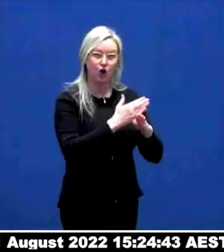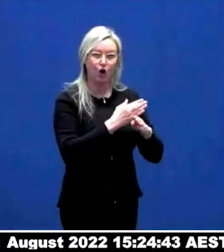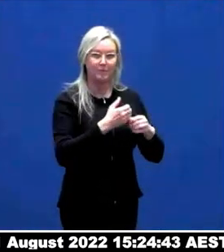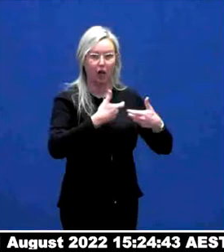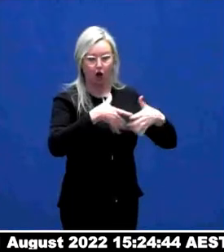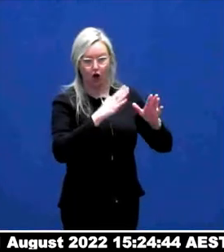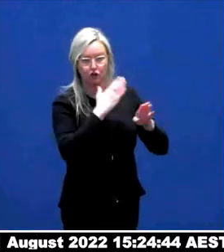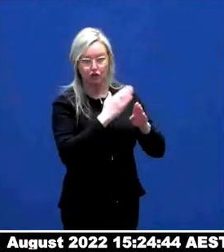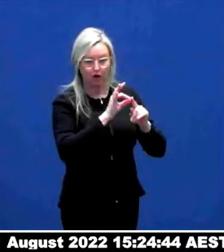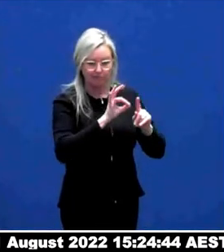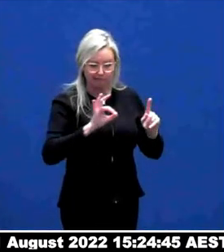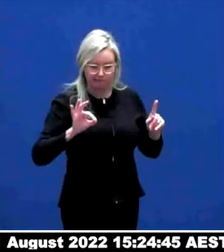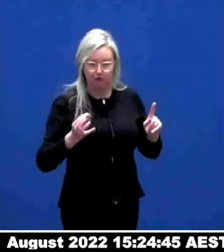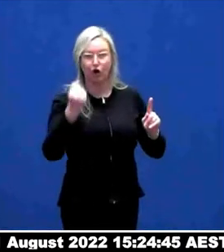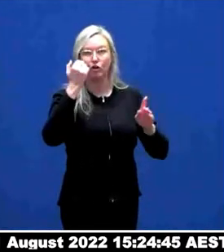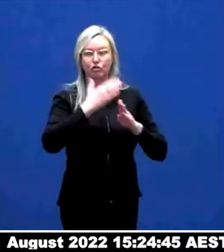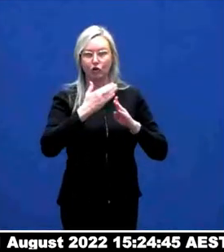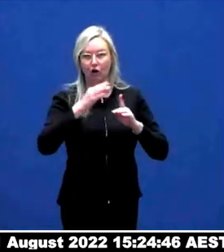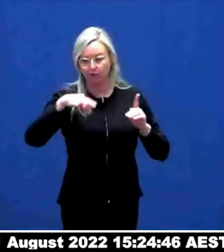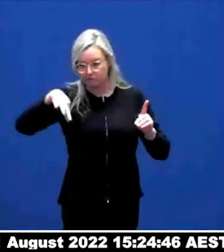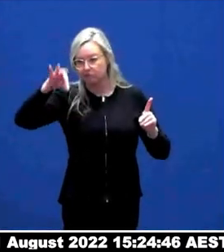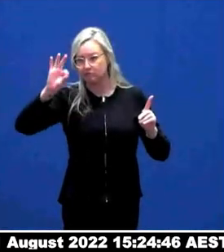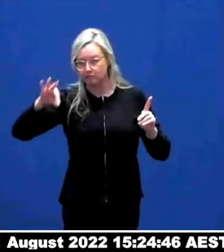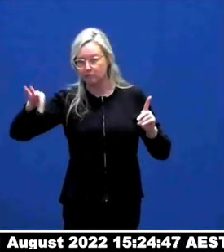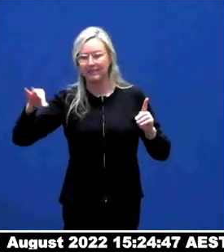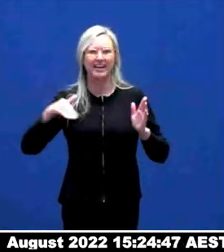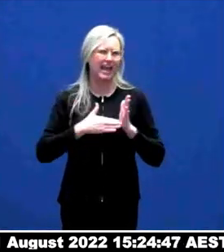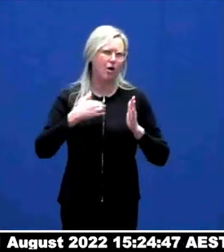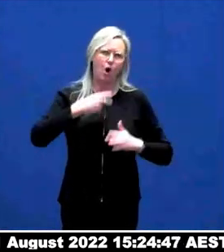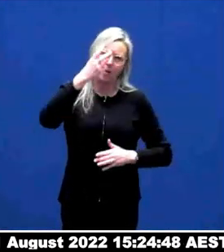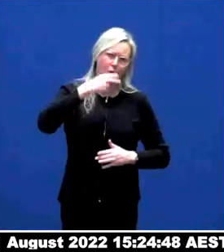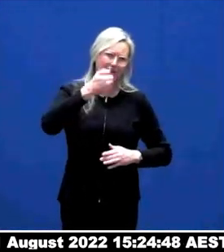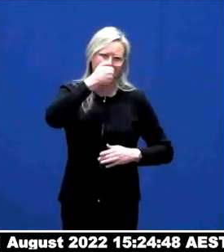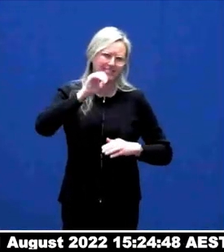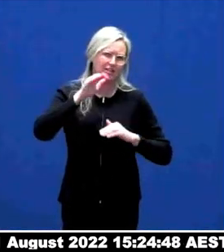And now I'm over 60, really just looking for the finishing line.